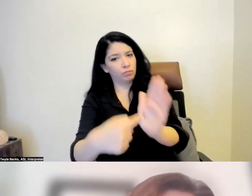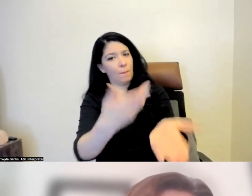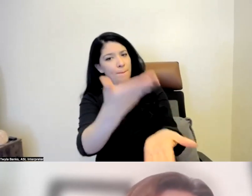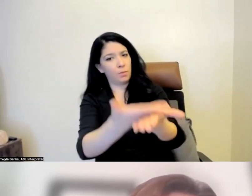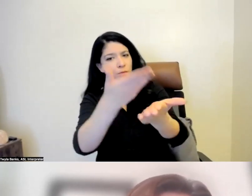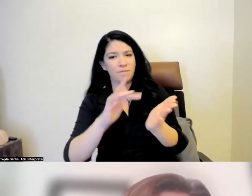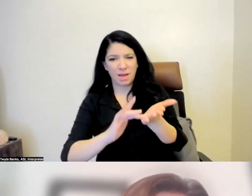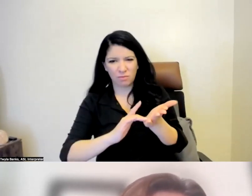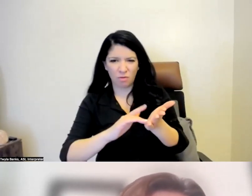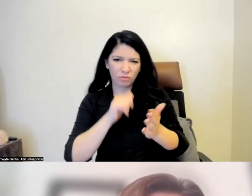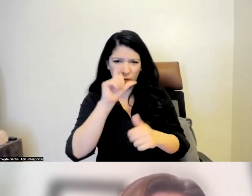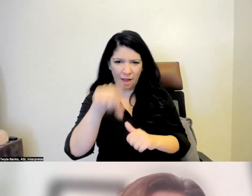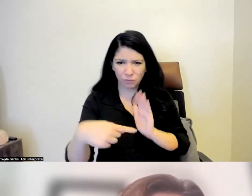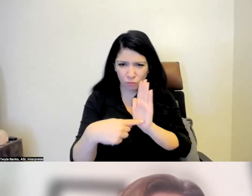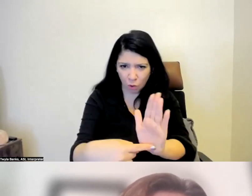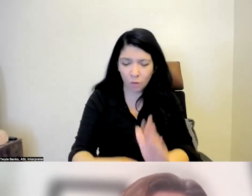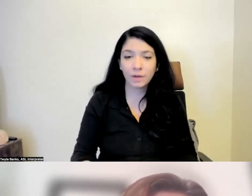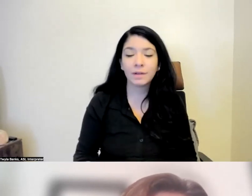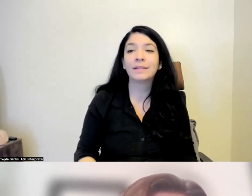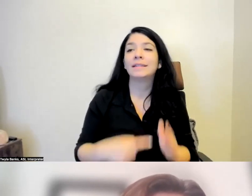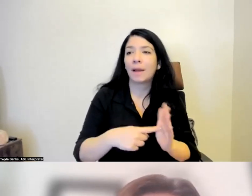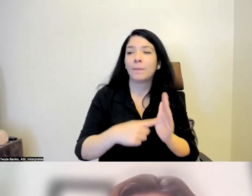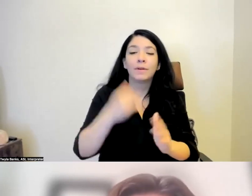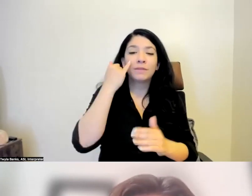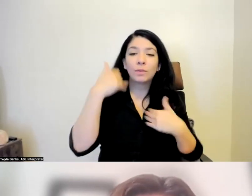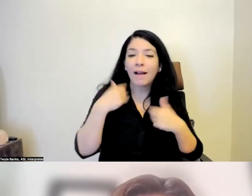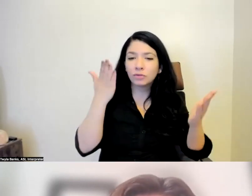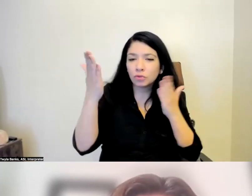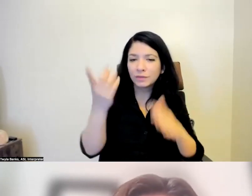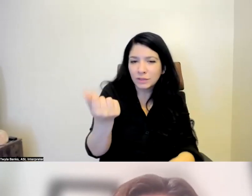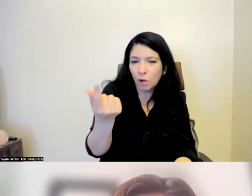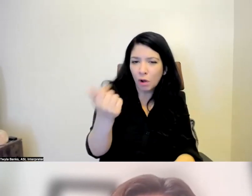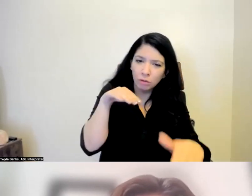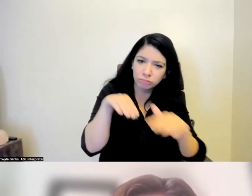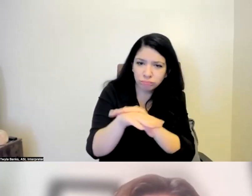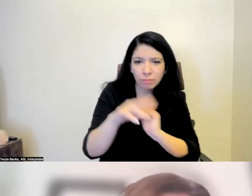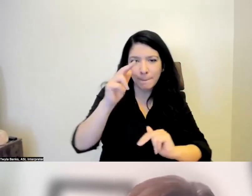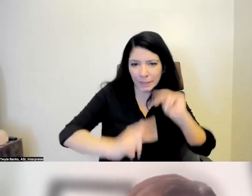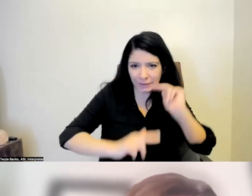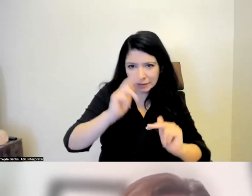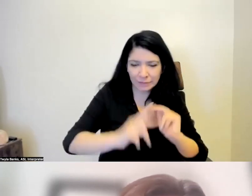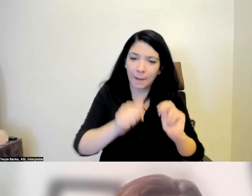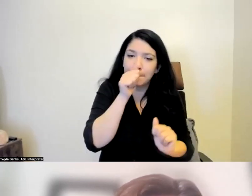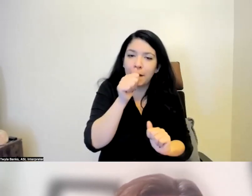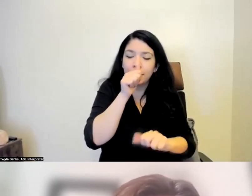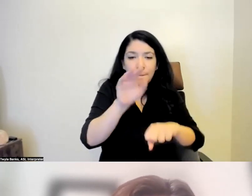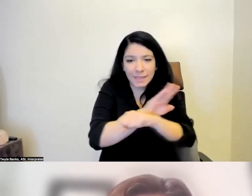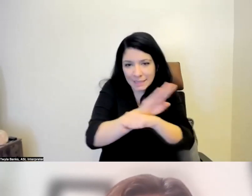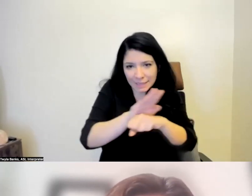for example, someone with a service dog entering a private business that typically doesn't allow